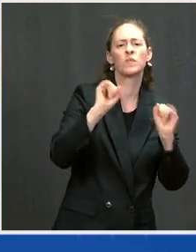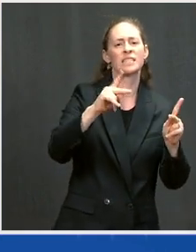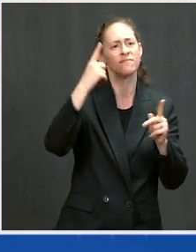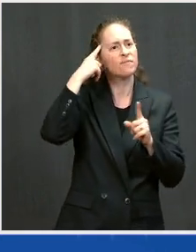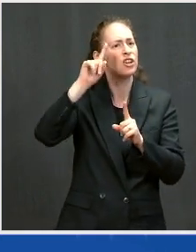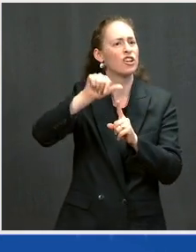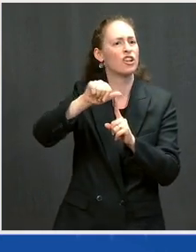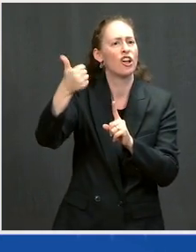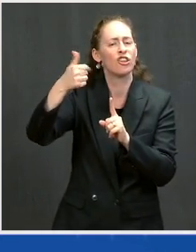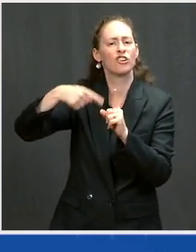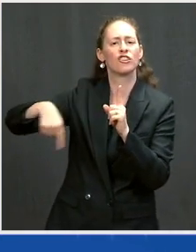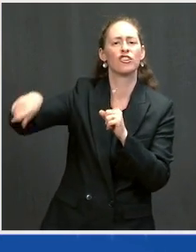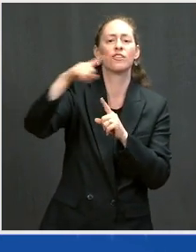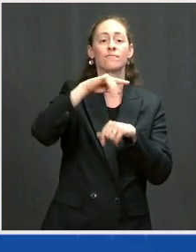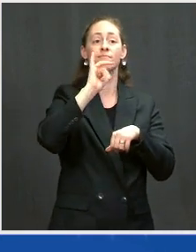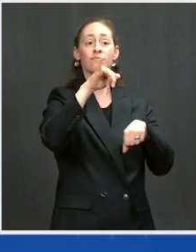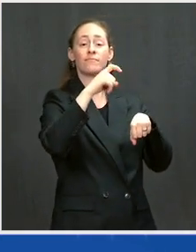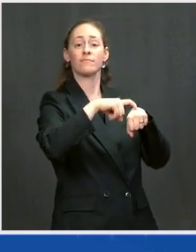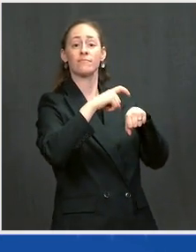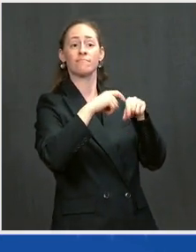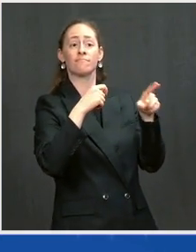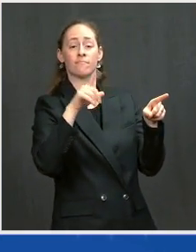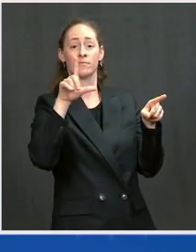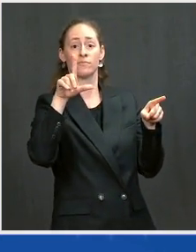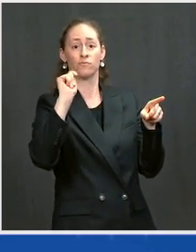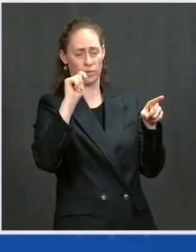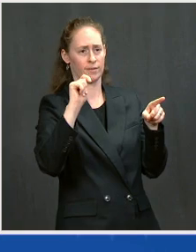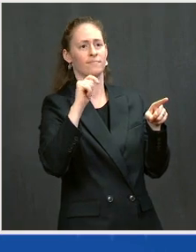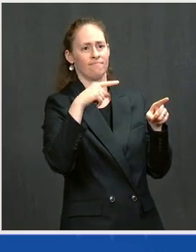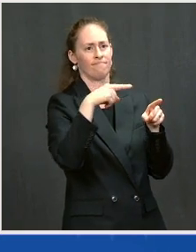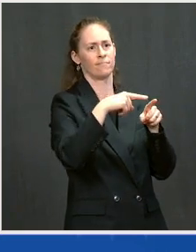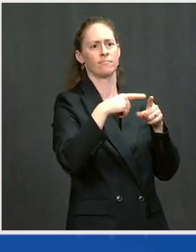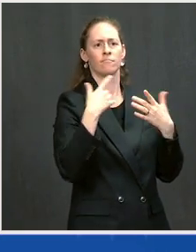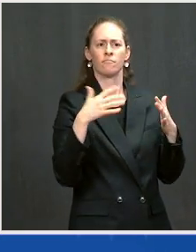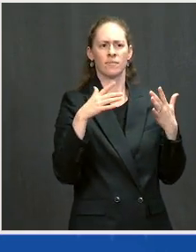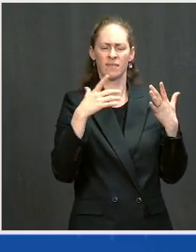distinguished himself by acts of gallantry and intrepidity above and beyond the call of duty